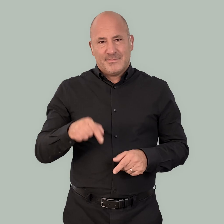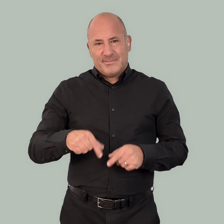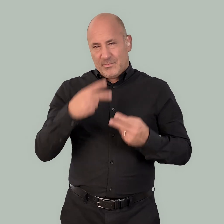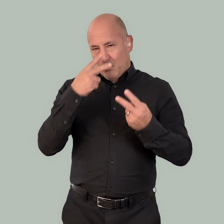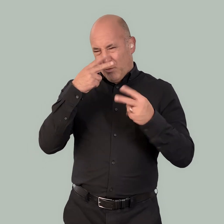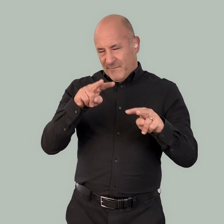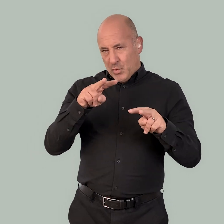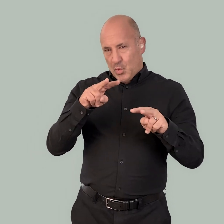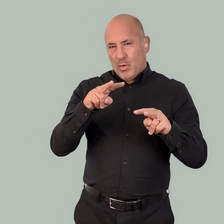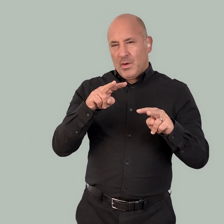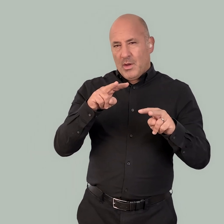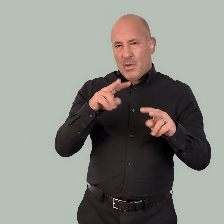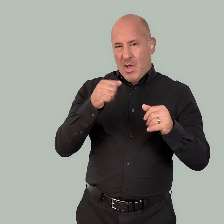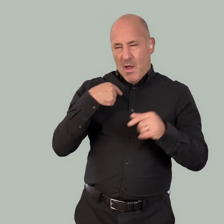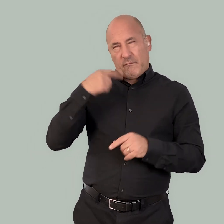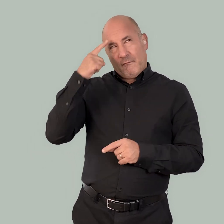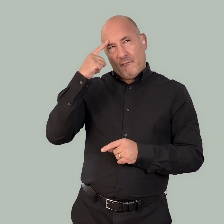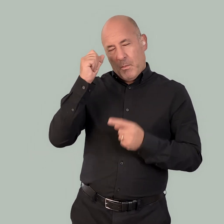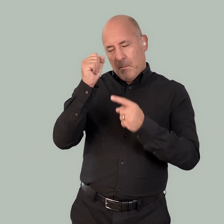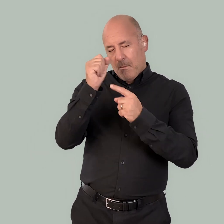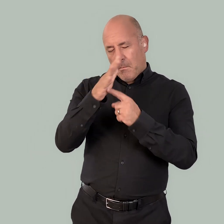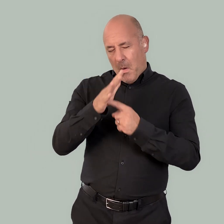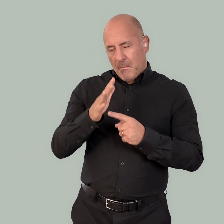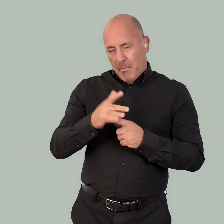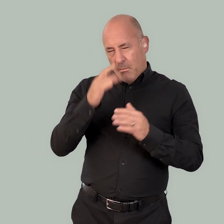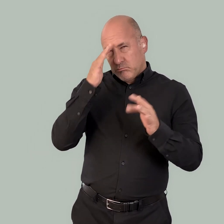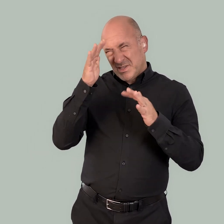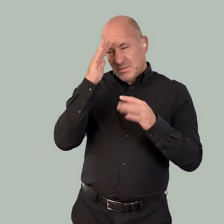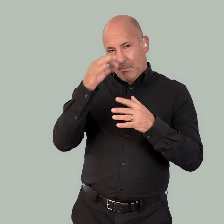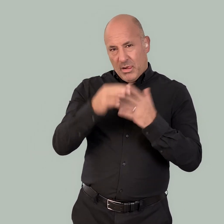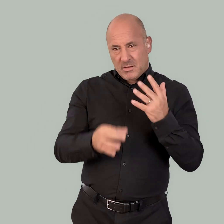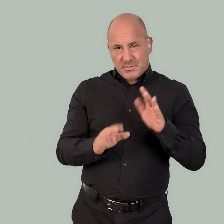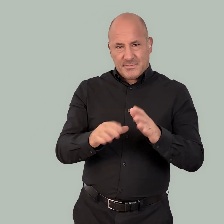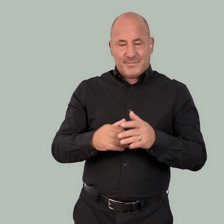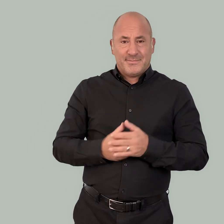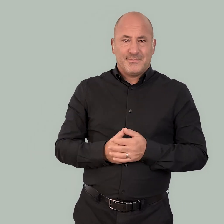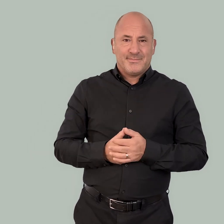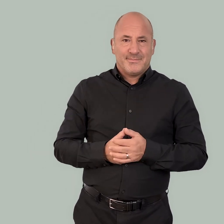The Review will be underpinned by several key principles: